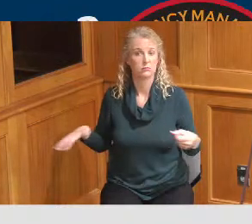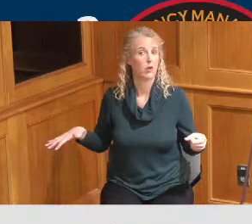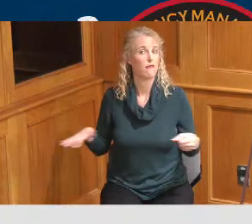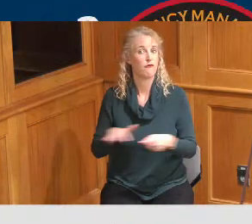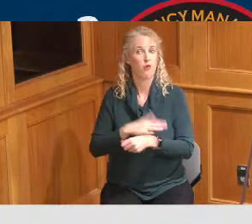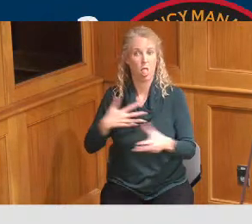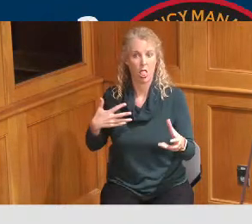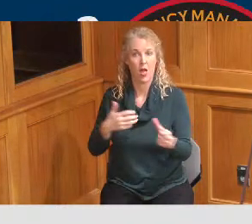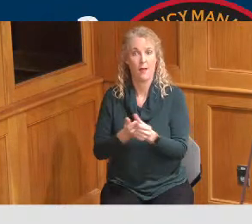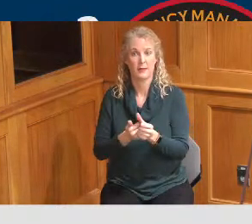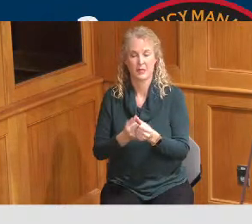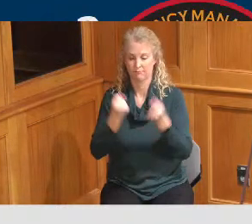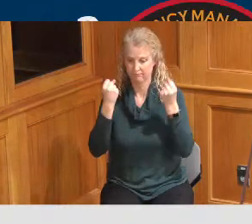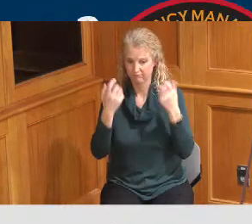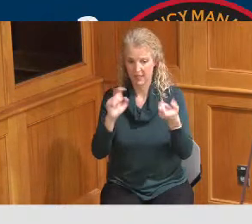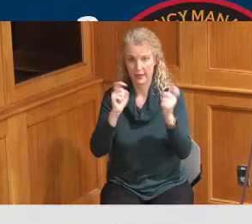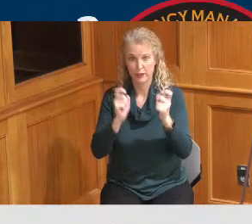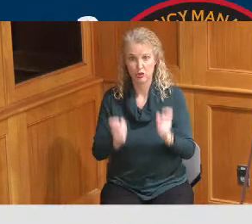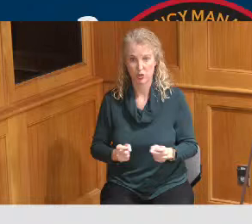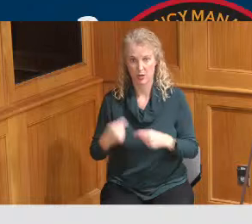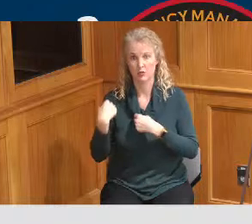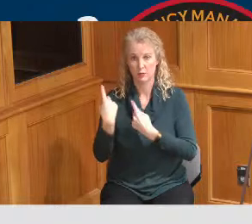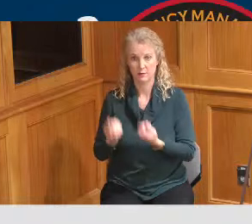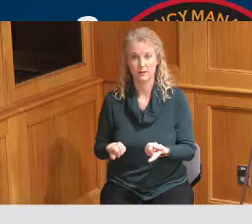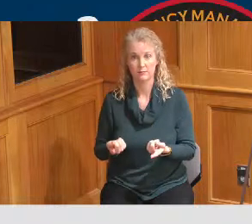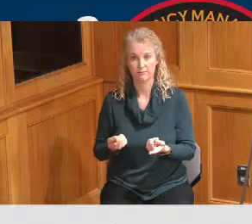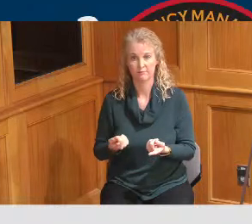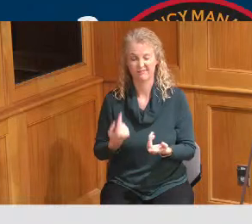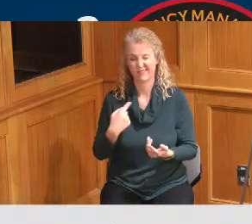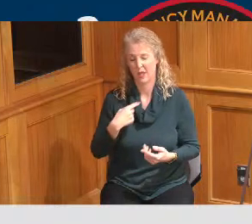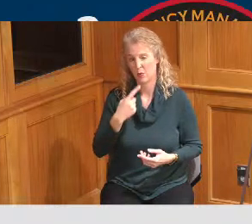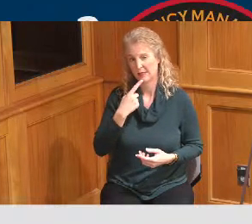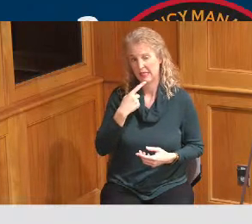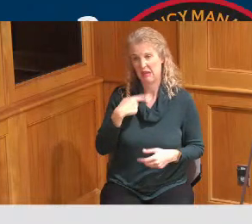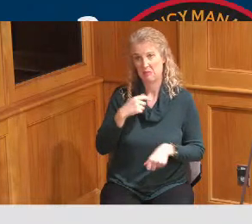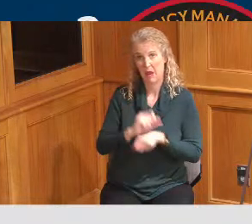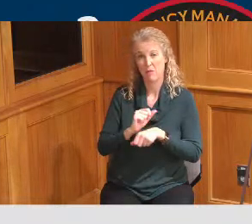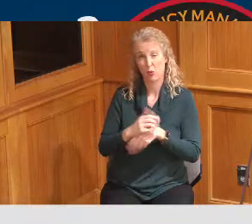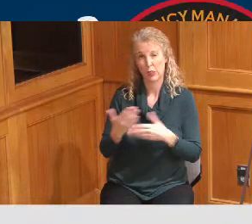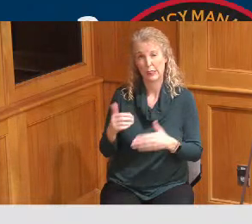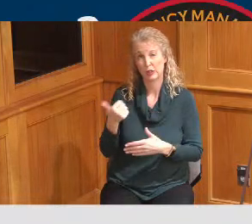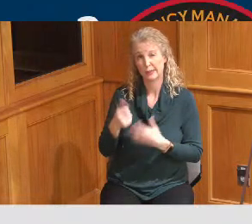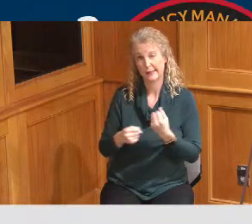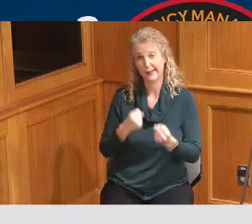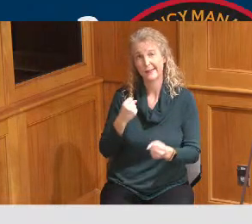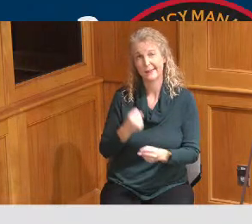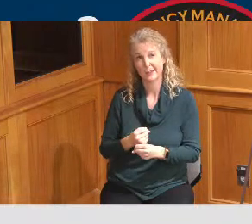had lots of changes you know a decade into my tenure and and Ryan and Morgan have both been